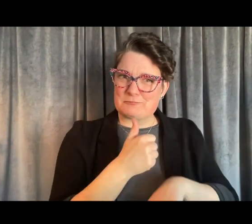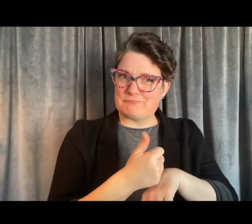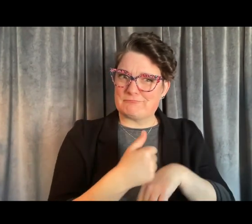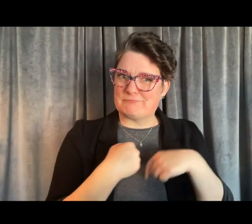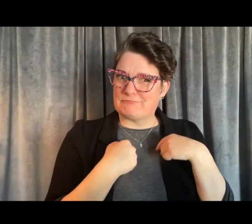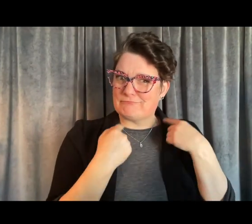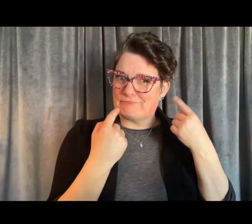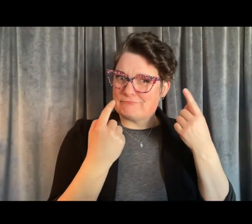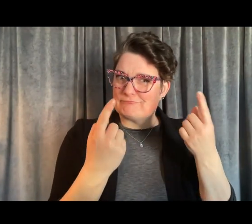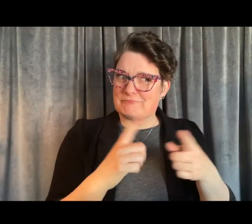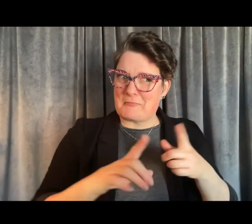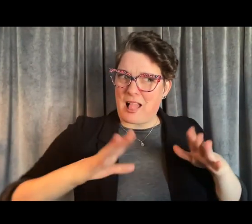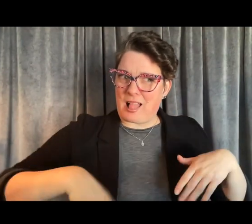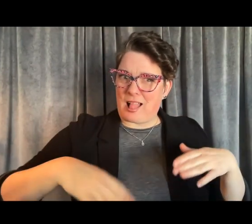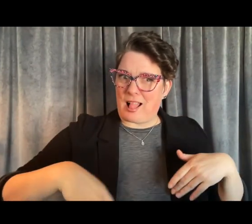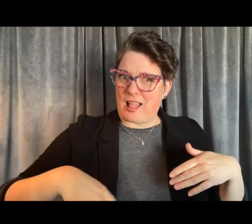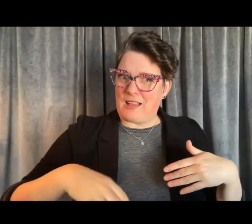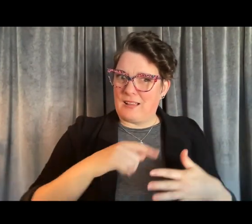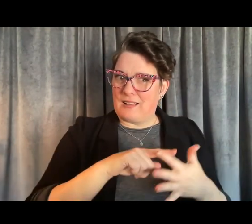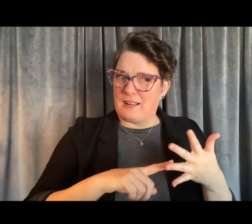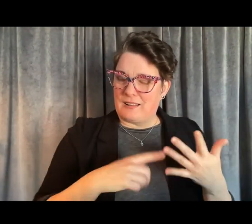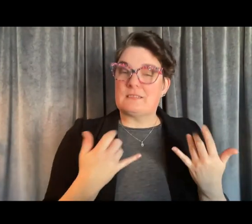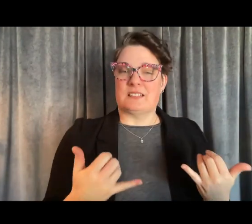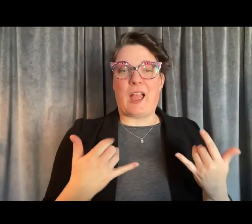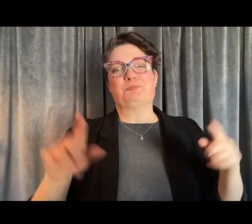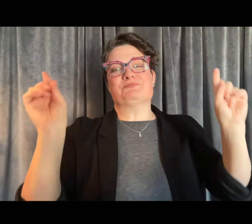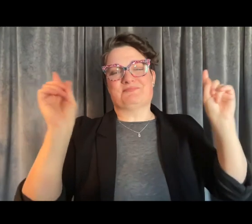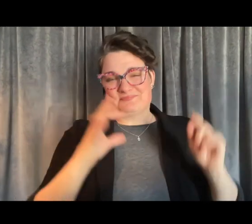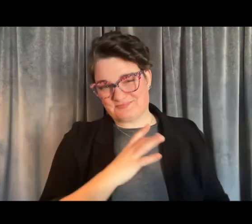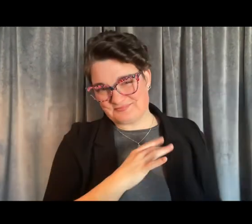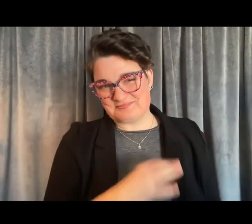that , but I'm glad we're doing it now. Nomy: How's that going?